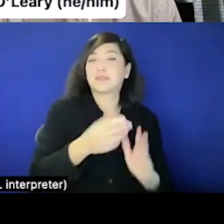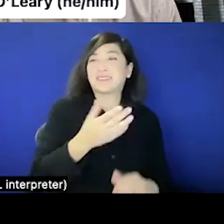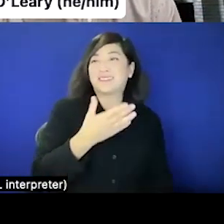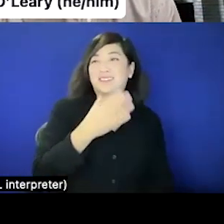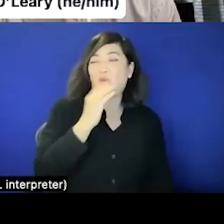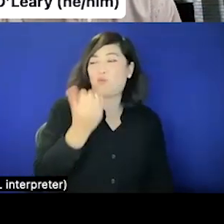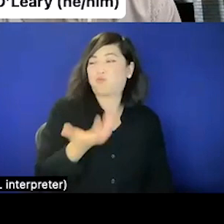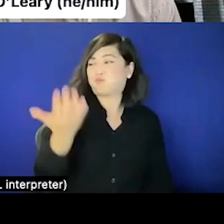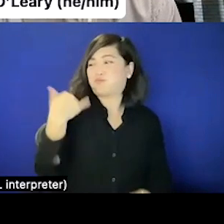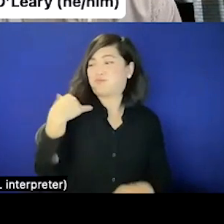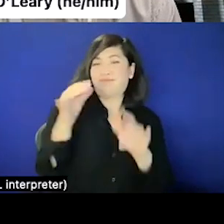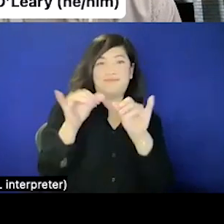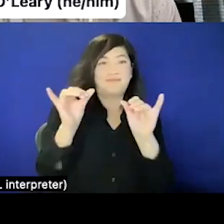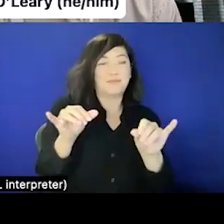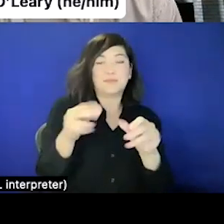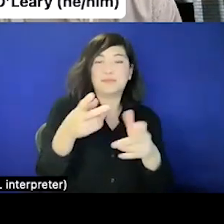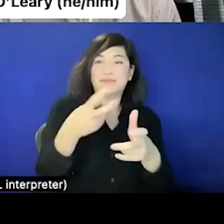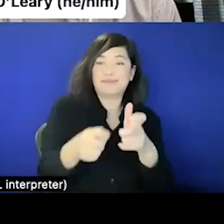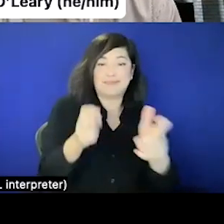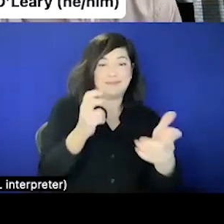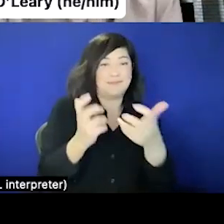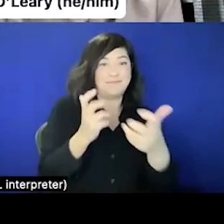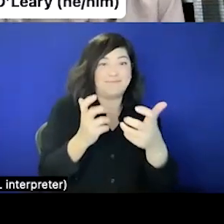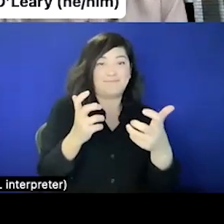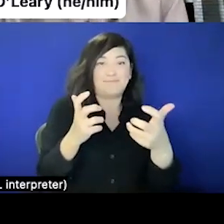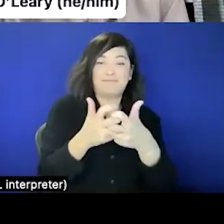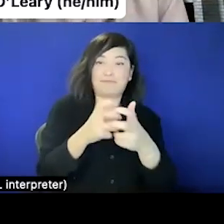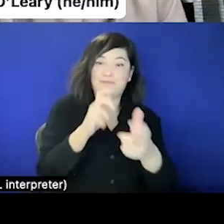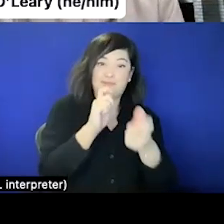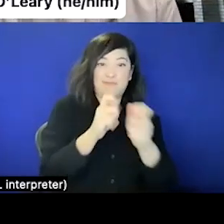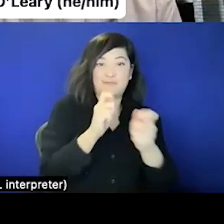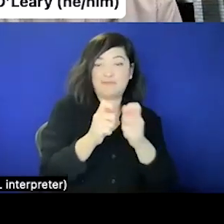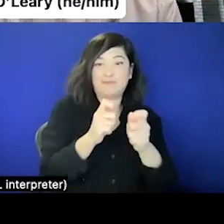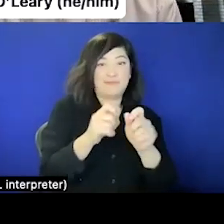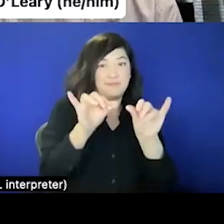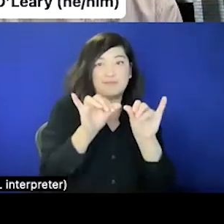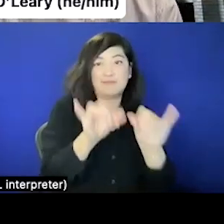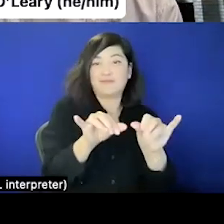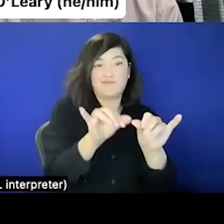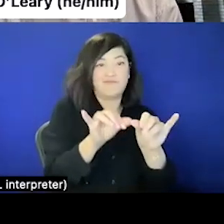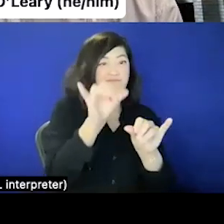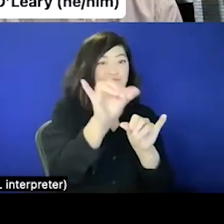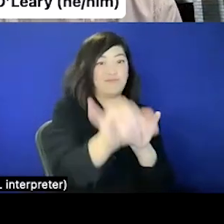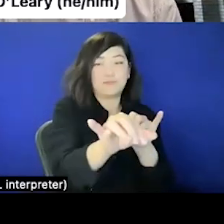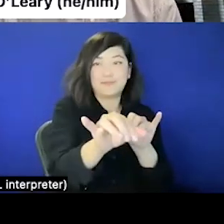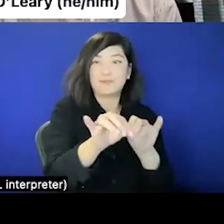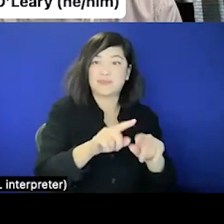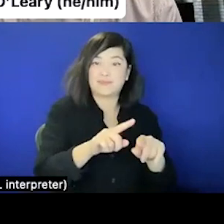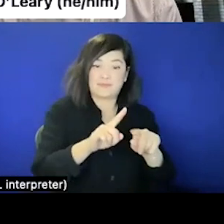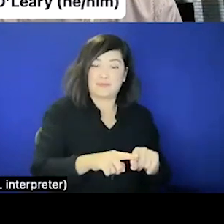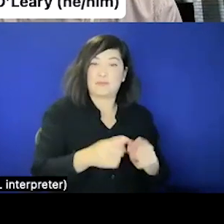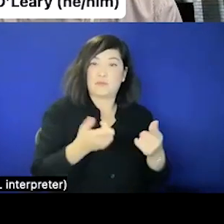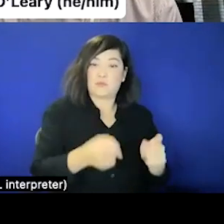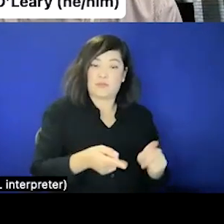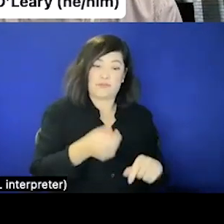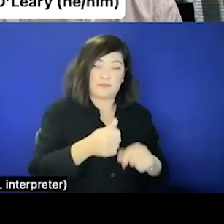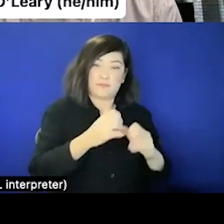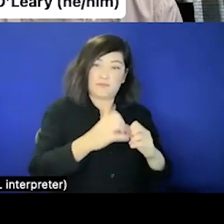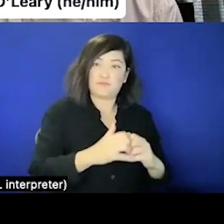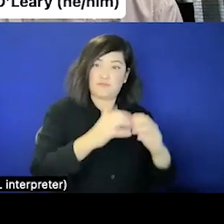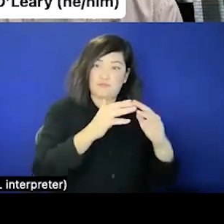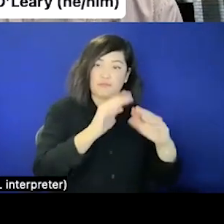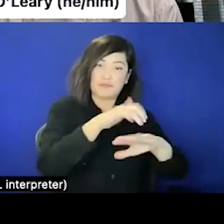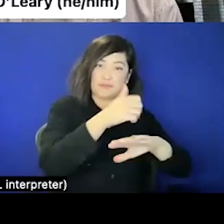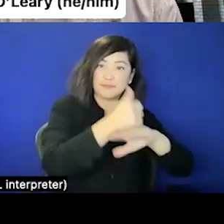hardwired based upon the business that existed at the time that they were built and turned on.